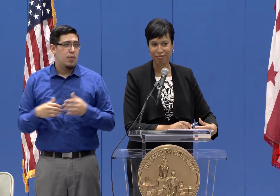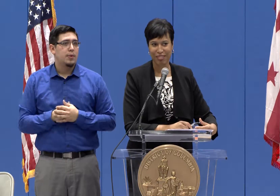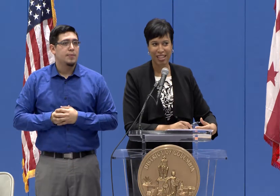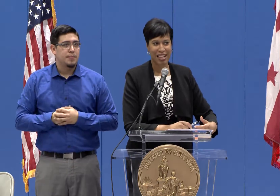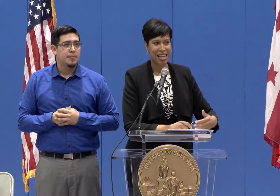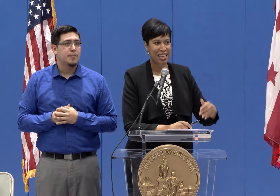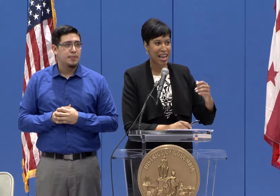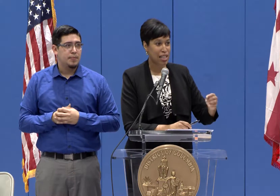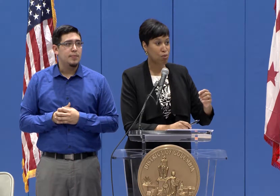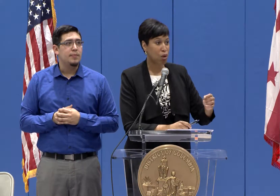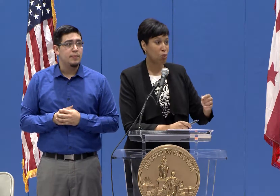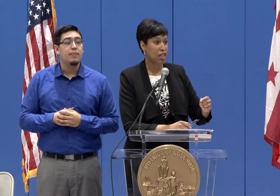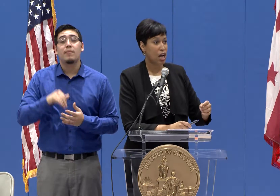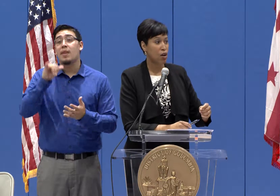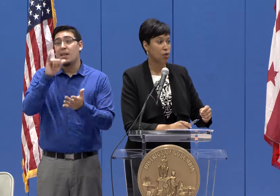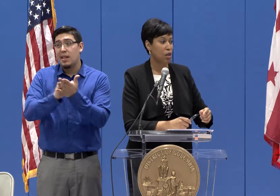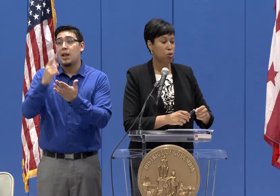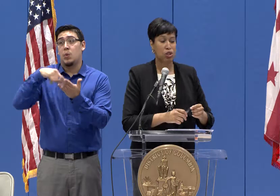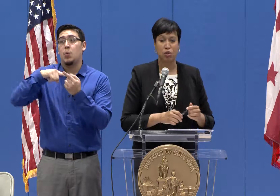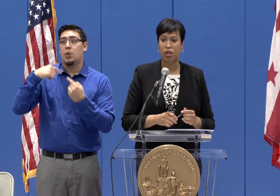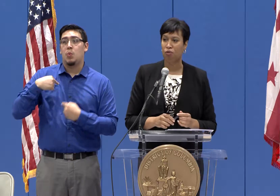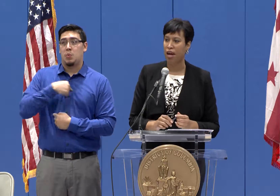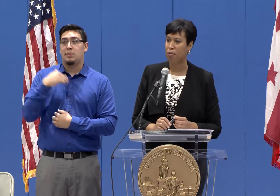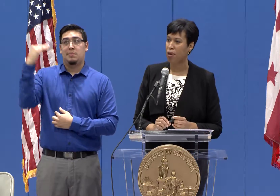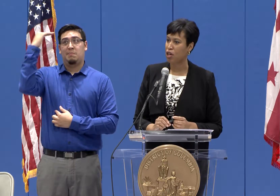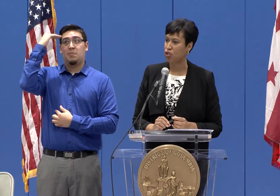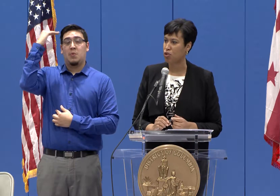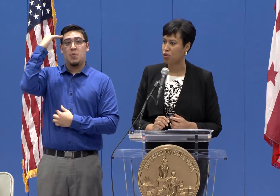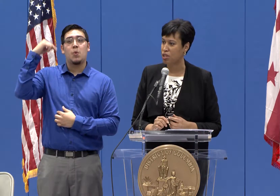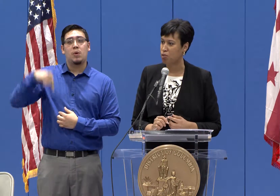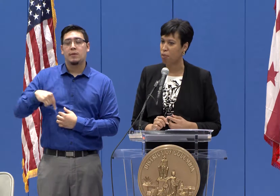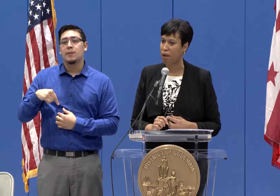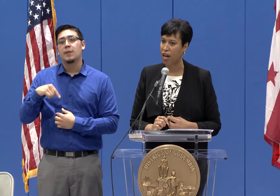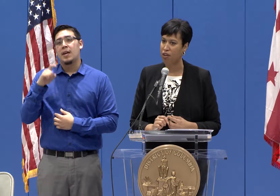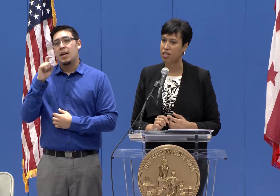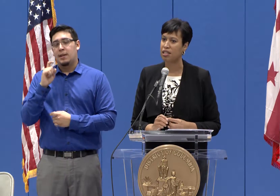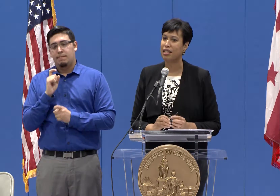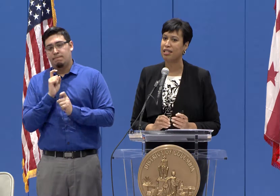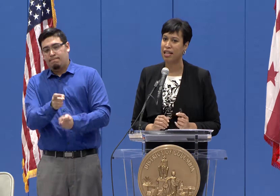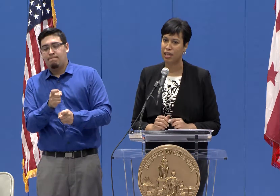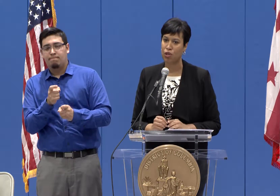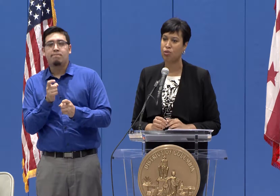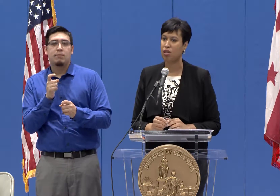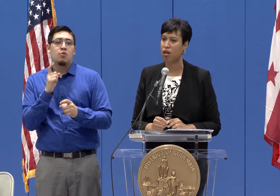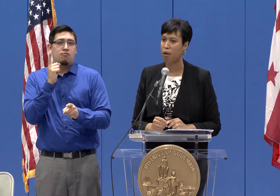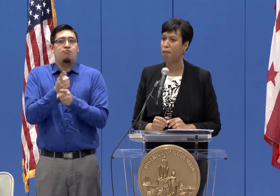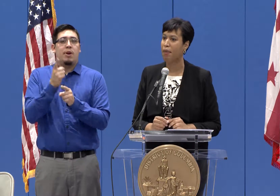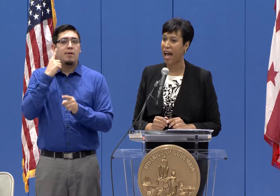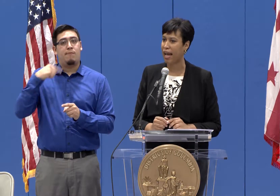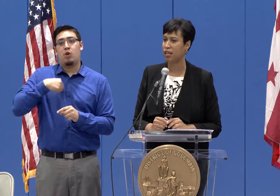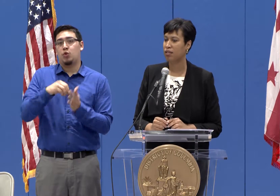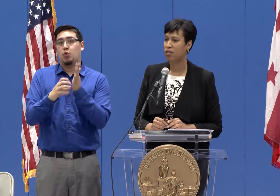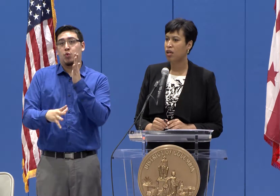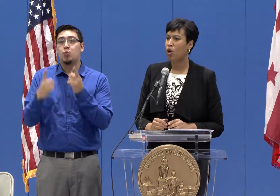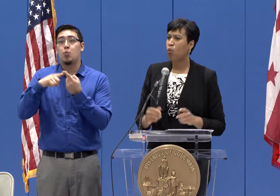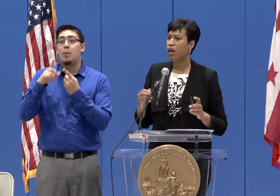THAT IS WHEN WE KNOW THAT WE'RE DOING RIGHT BY OUR STUDENTS WHEN PARENTS CONTINUE TO COME BACK.